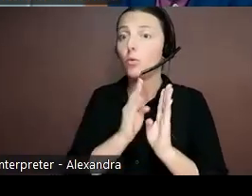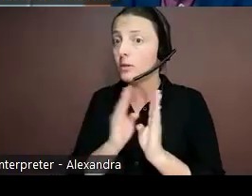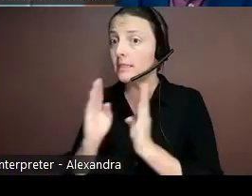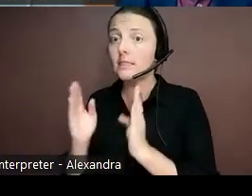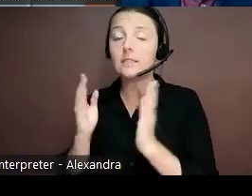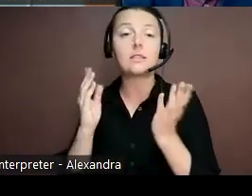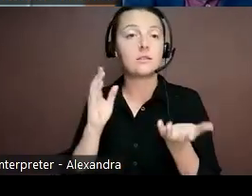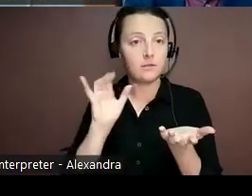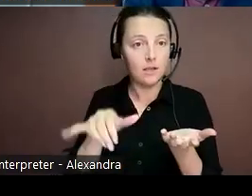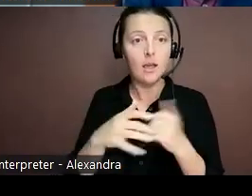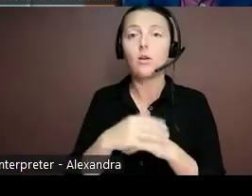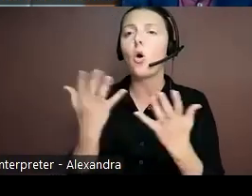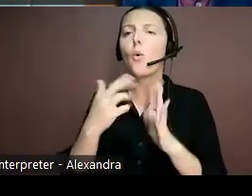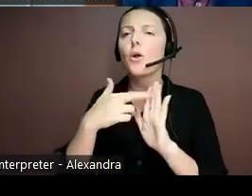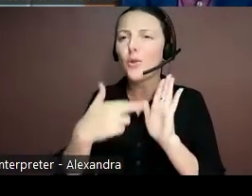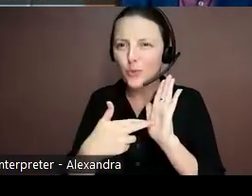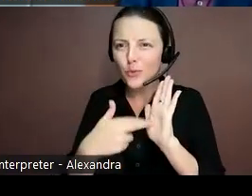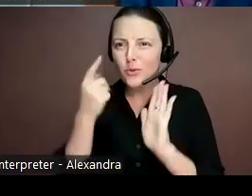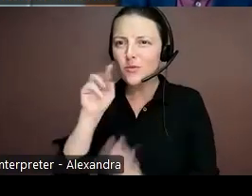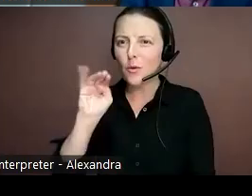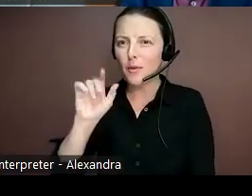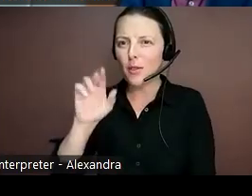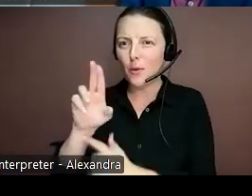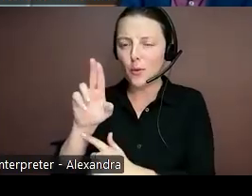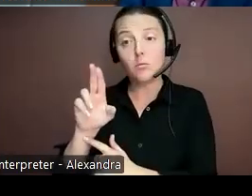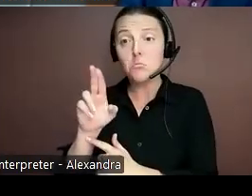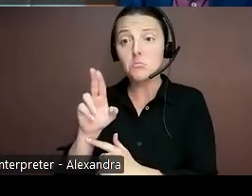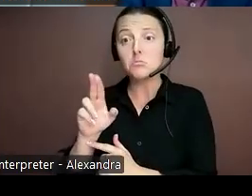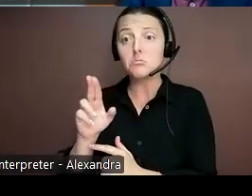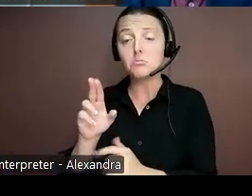can potentially promote wellness for patients and then the other piece of it is thinking about how